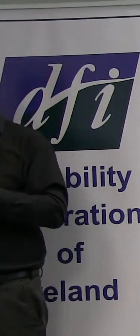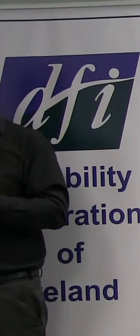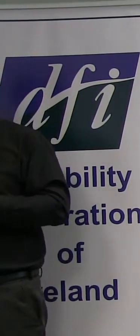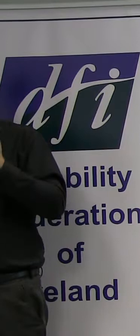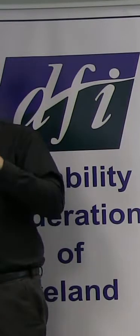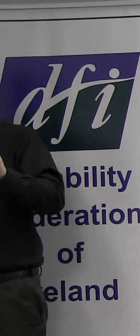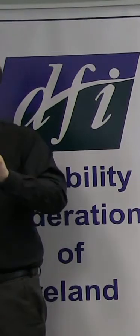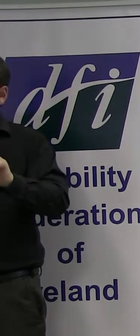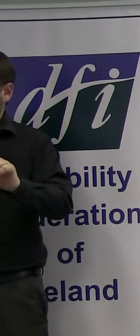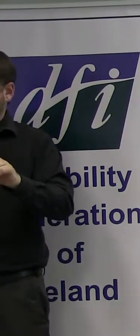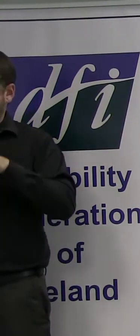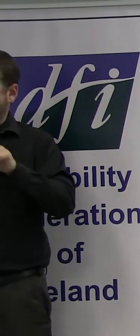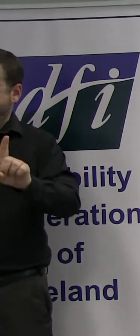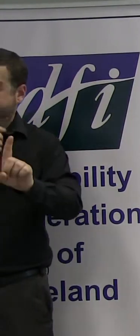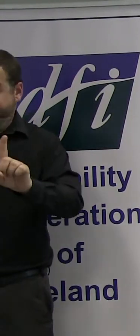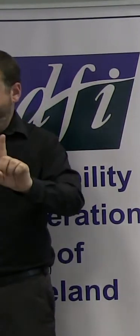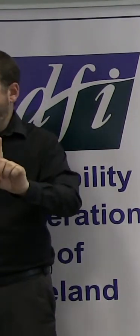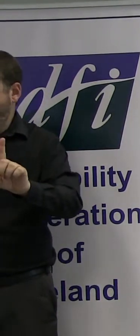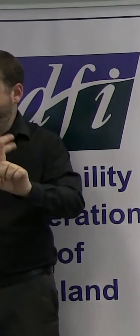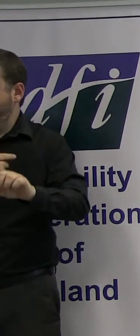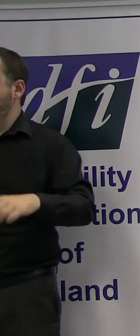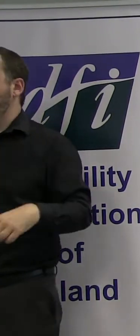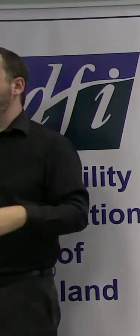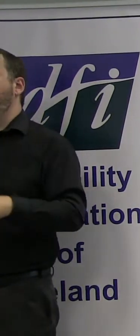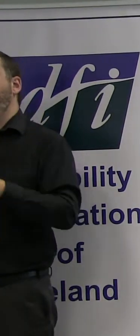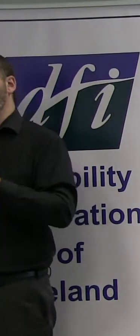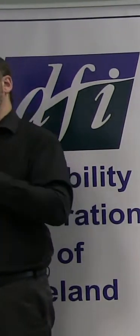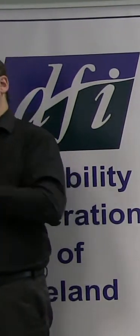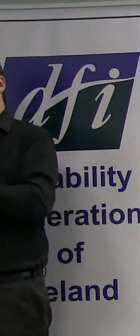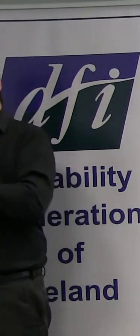we have put in place a concerns line and so that they can come hike those folks